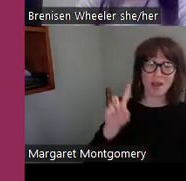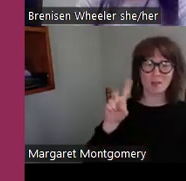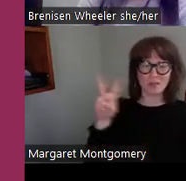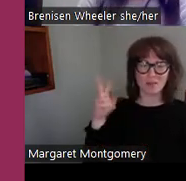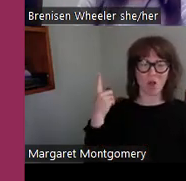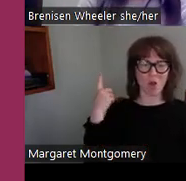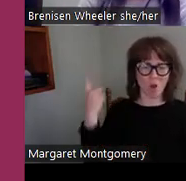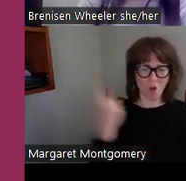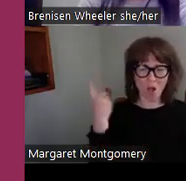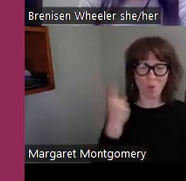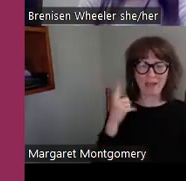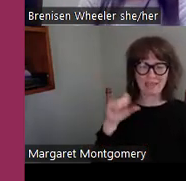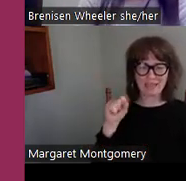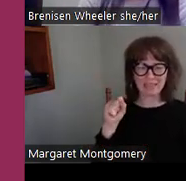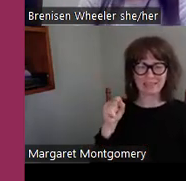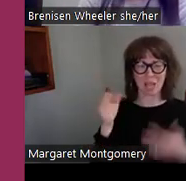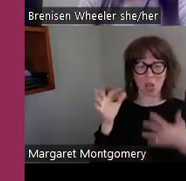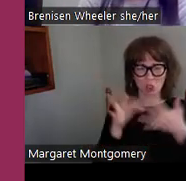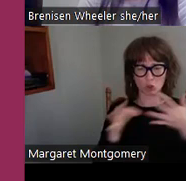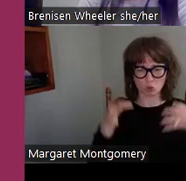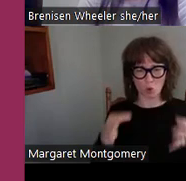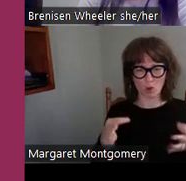one responsible for the abuse is the person using it.